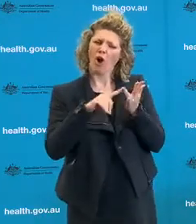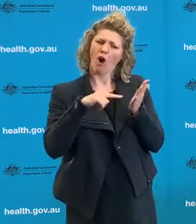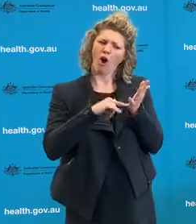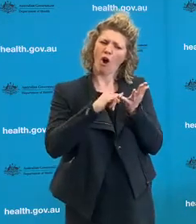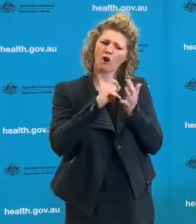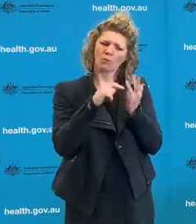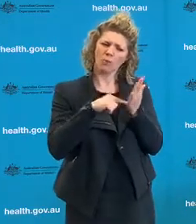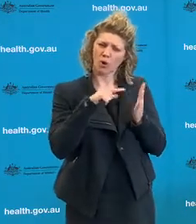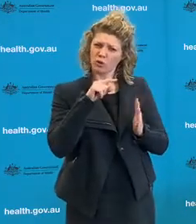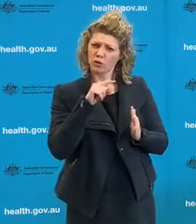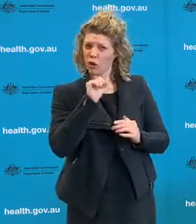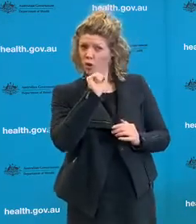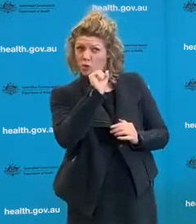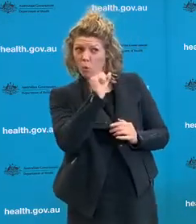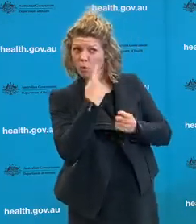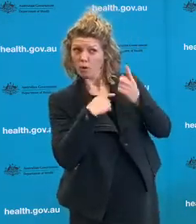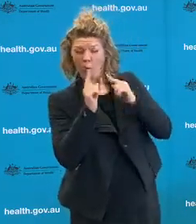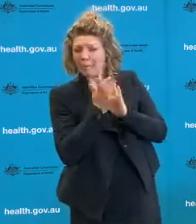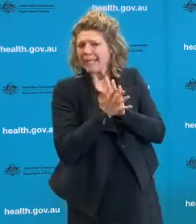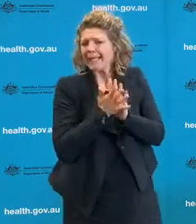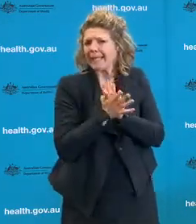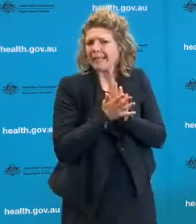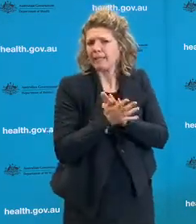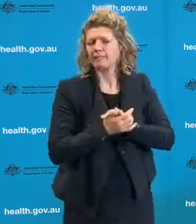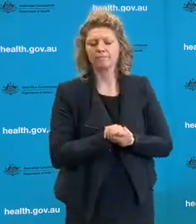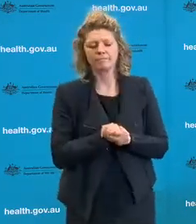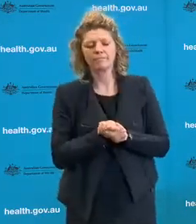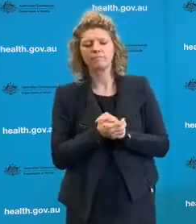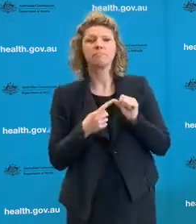Well I'm part of the AHPPC so my personal